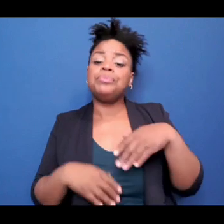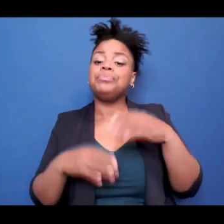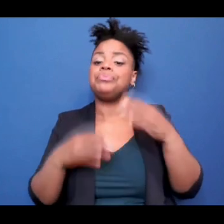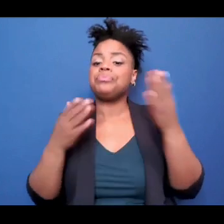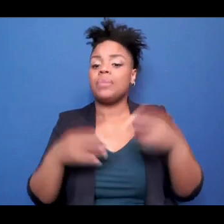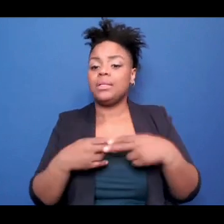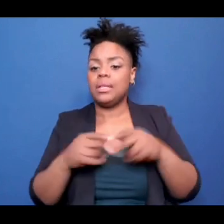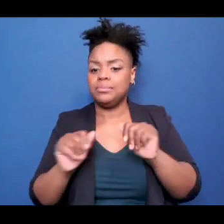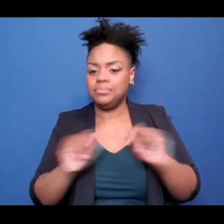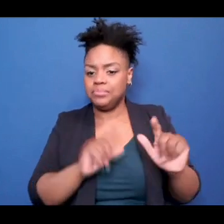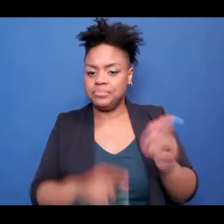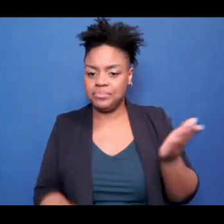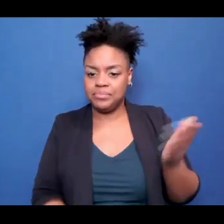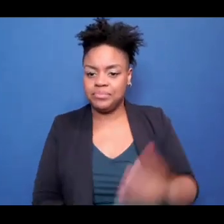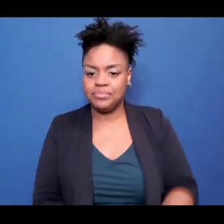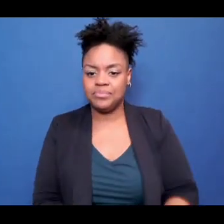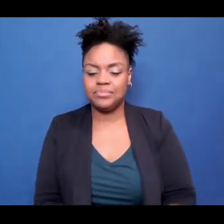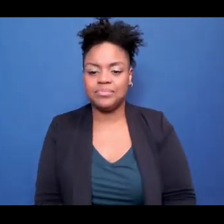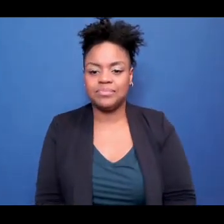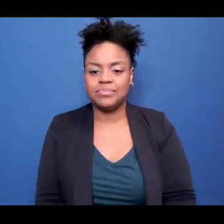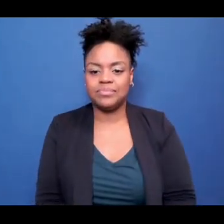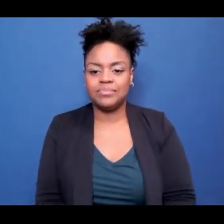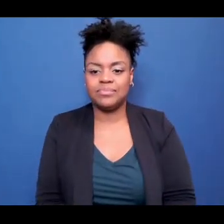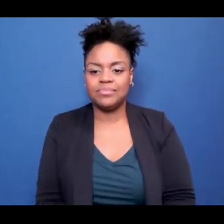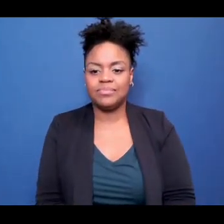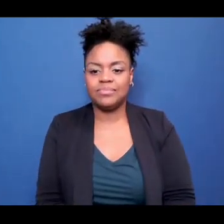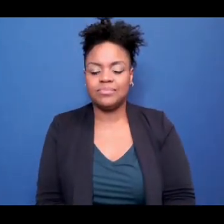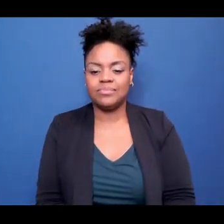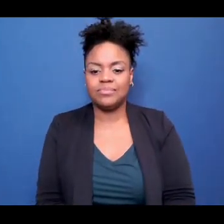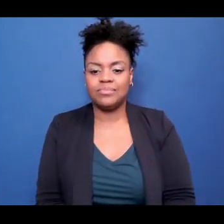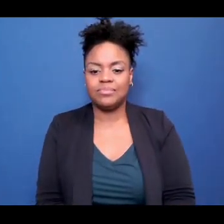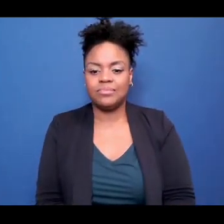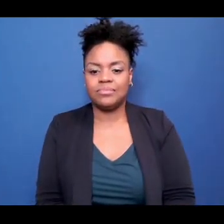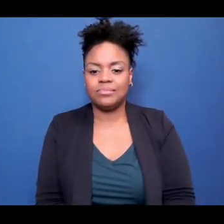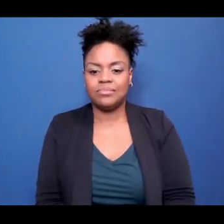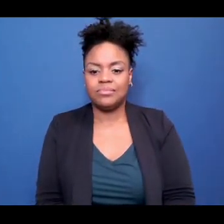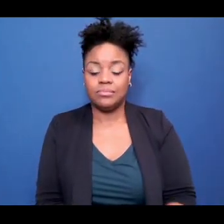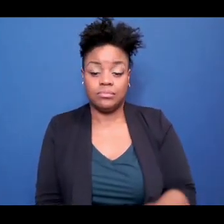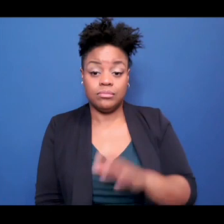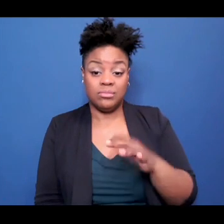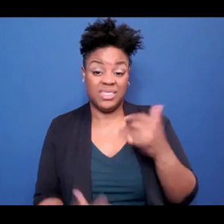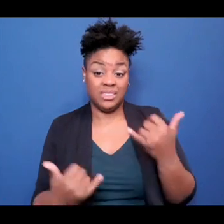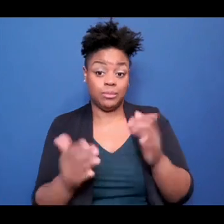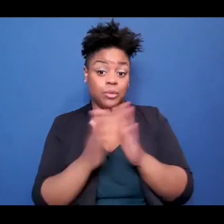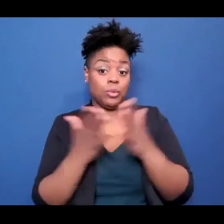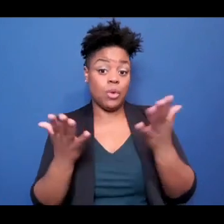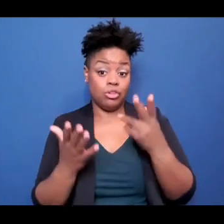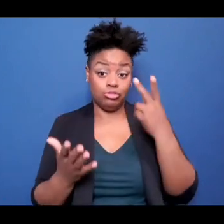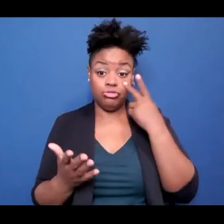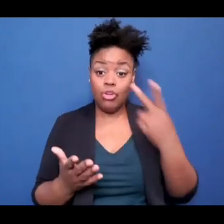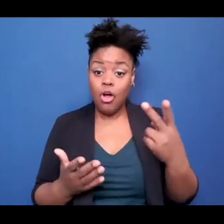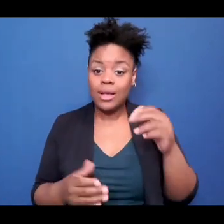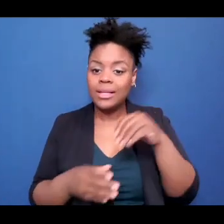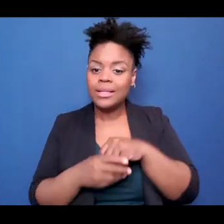NONETHELESS.